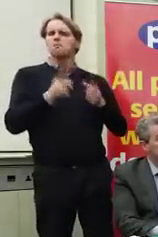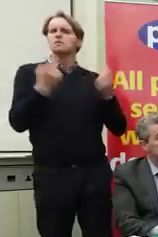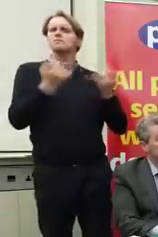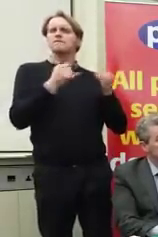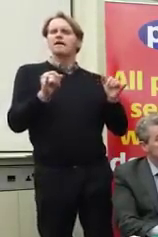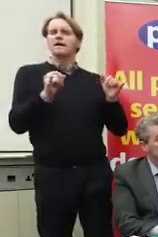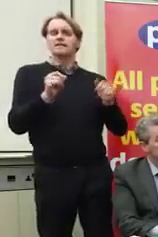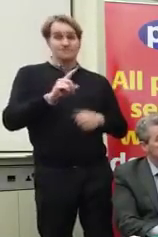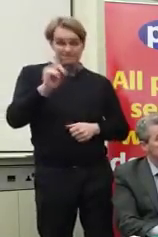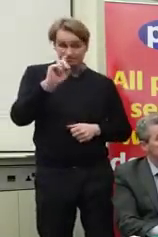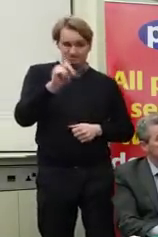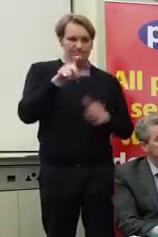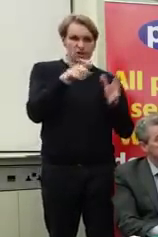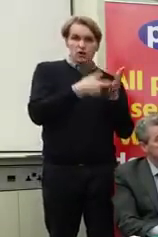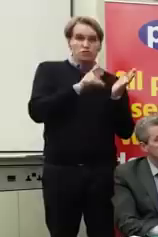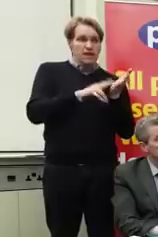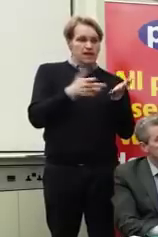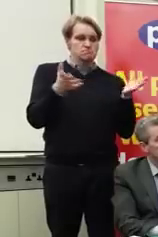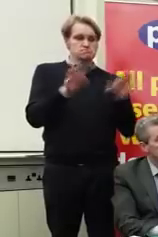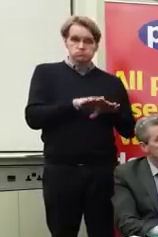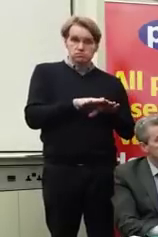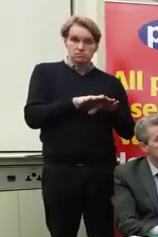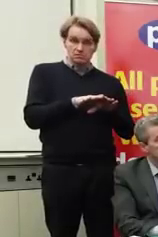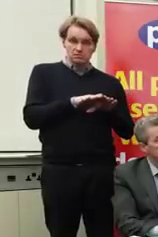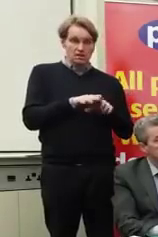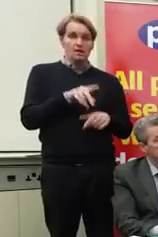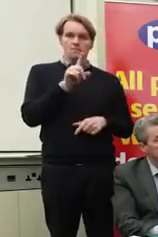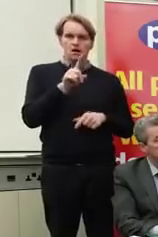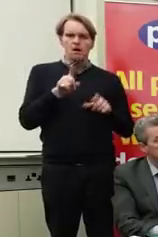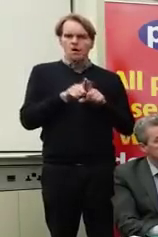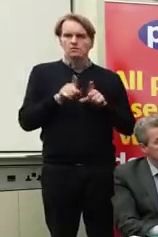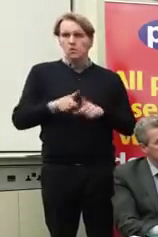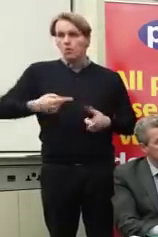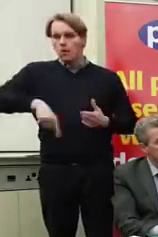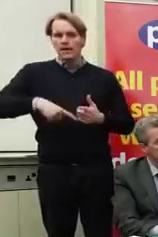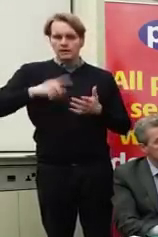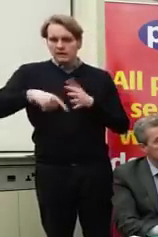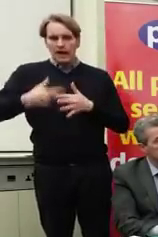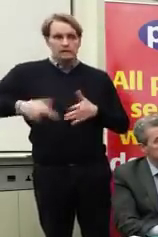then secondly a lot of the money that taxpayers are paying to pay for these